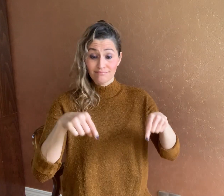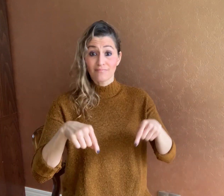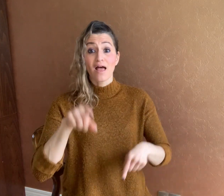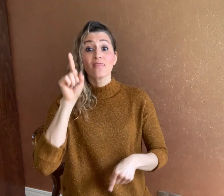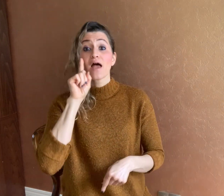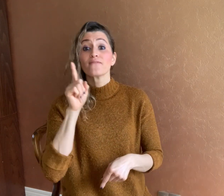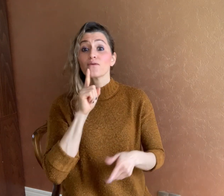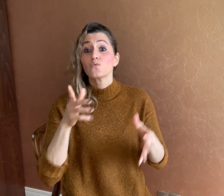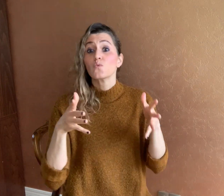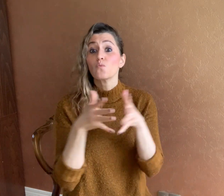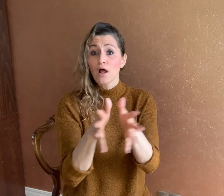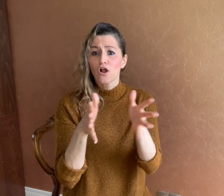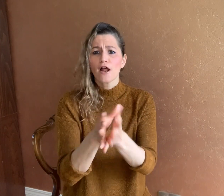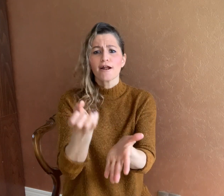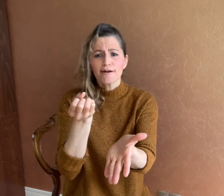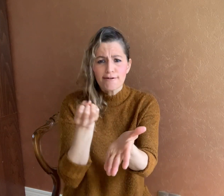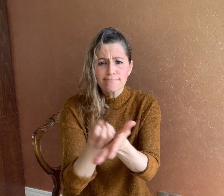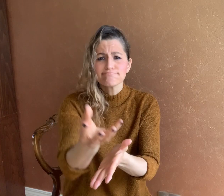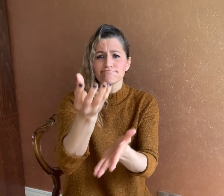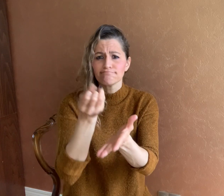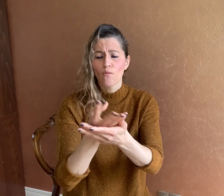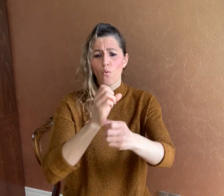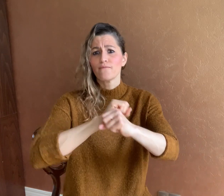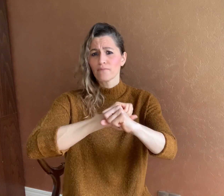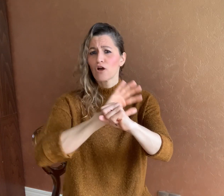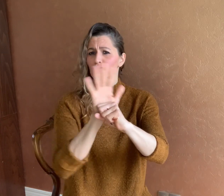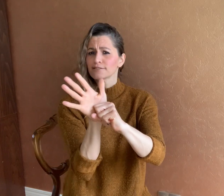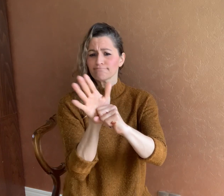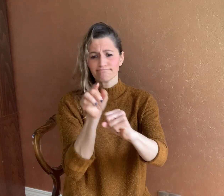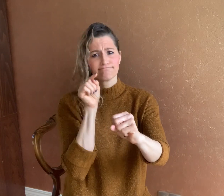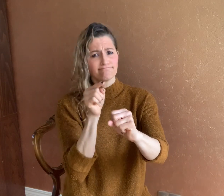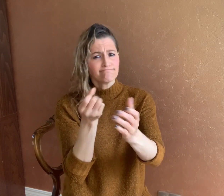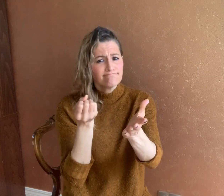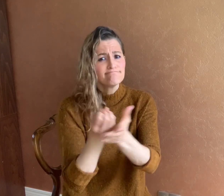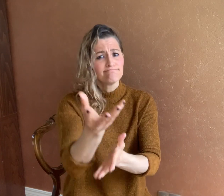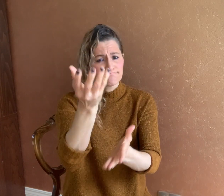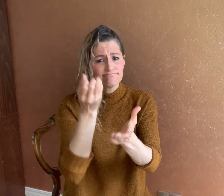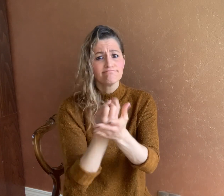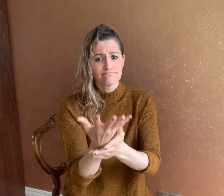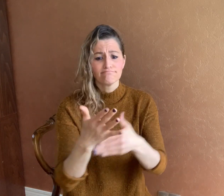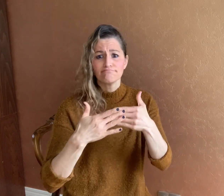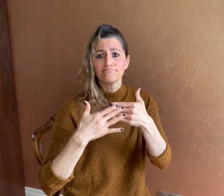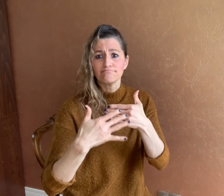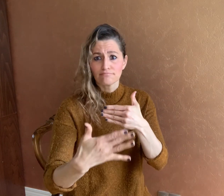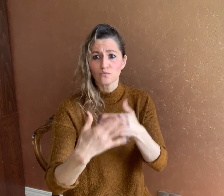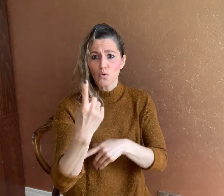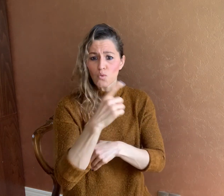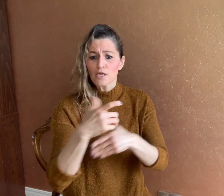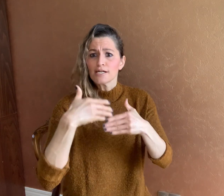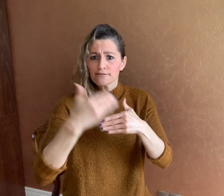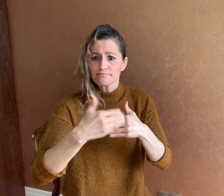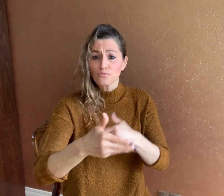DeafWire's special report on the coronavirus will continue